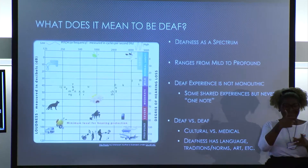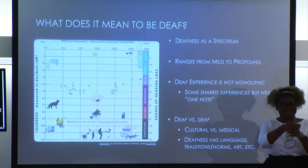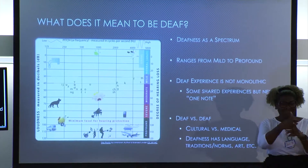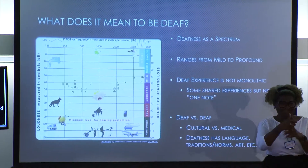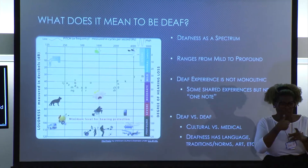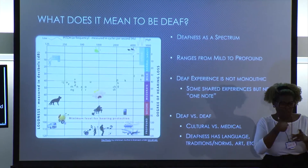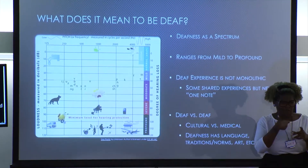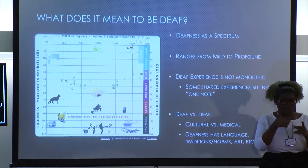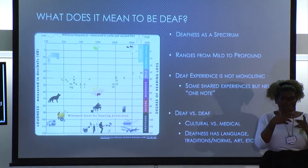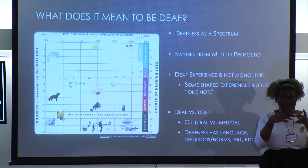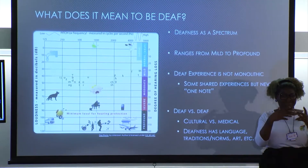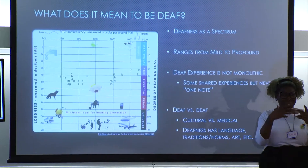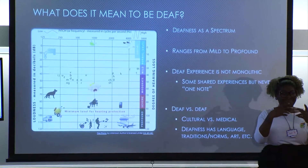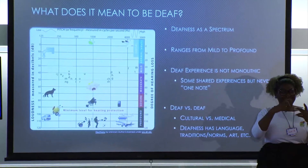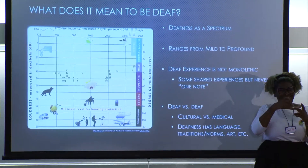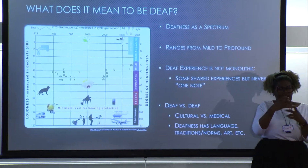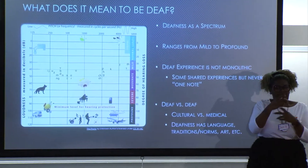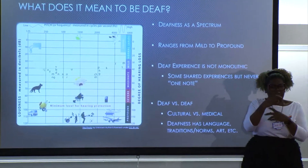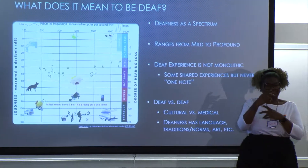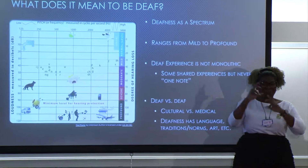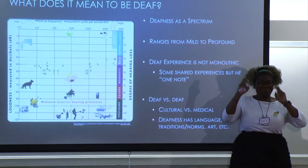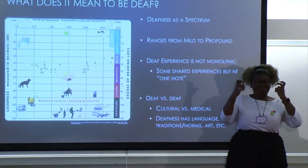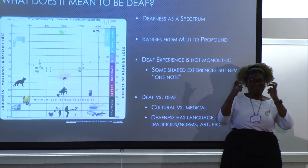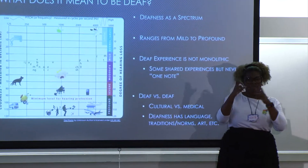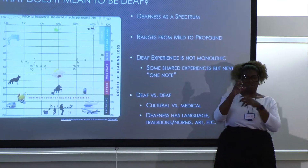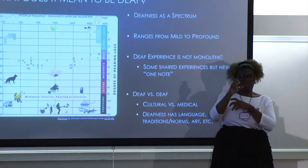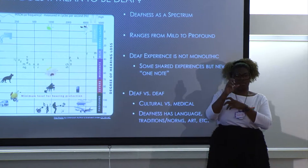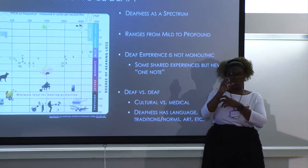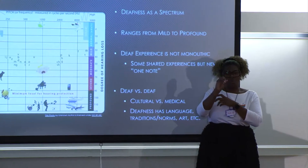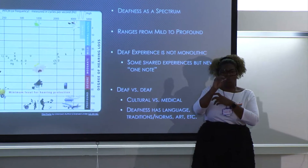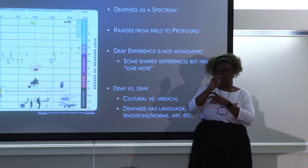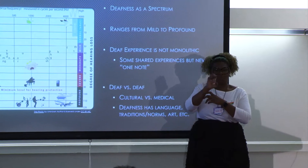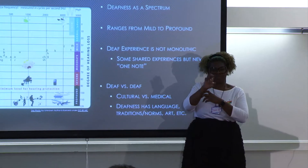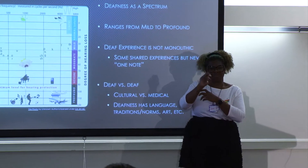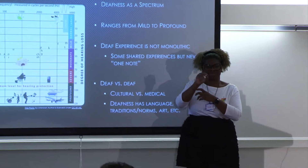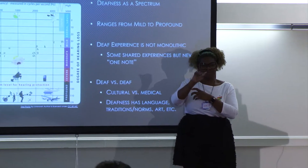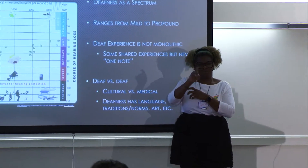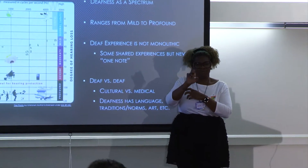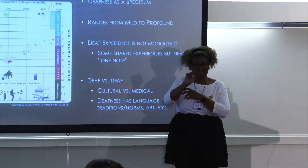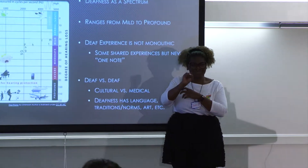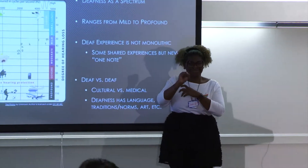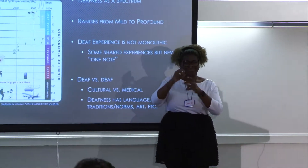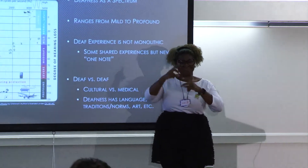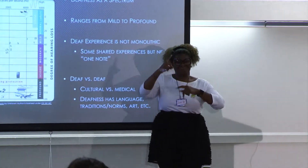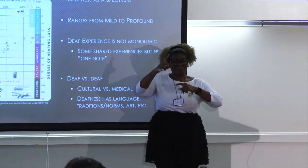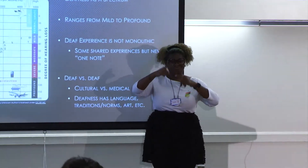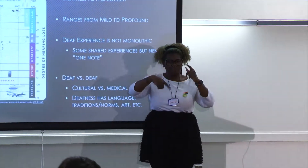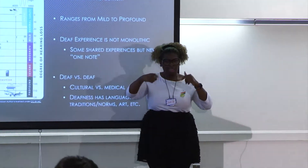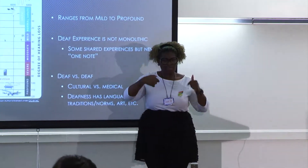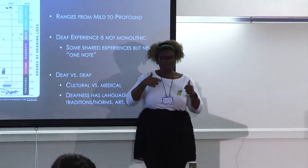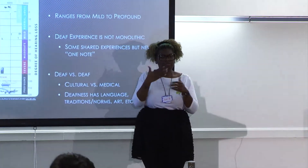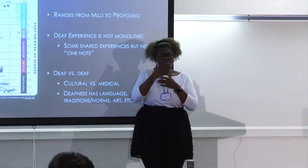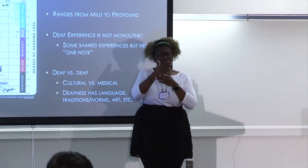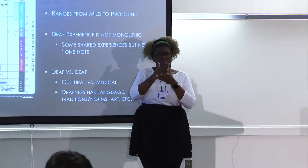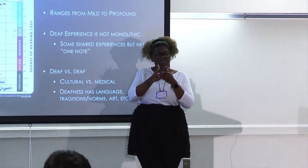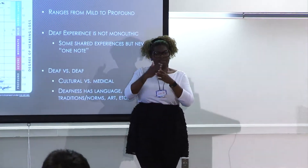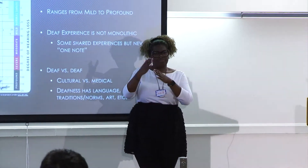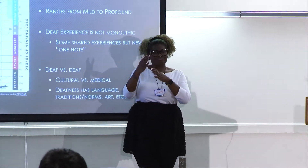So the deaf experience in and of itself is not just one note. It's not one same experience.